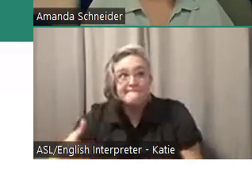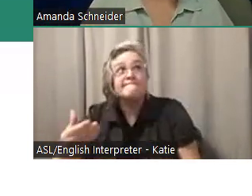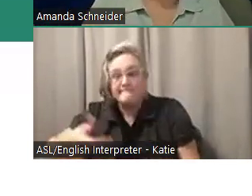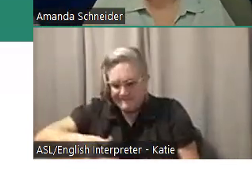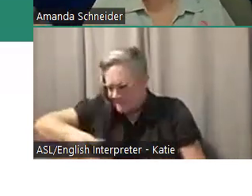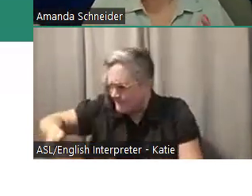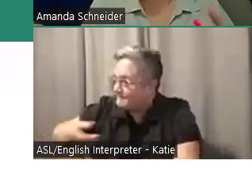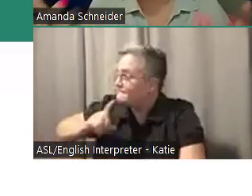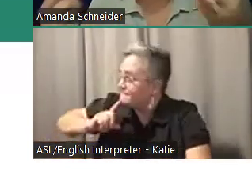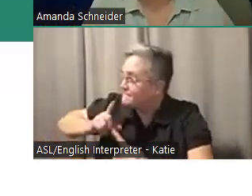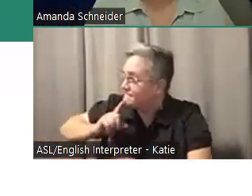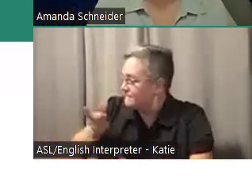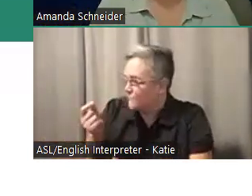things that they're putting lights on.